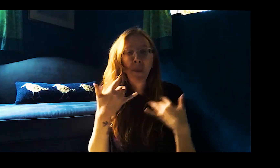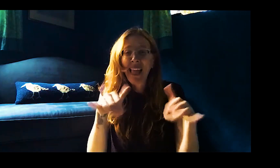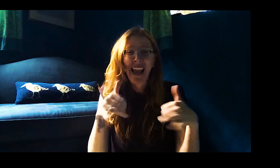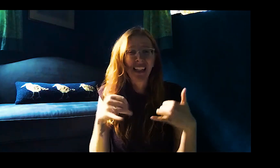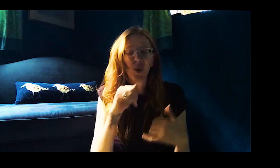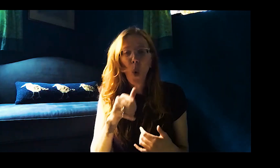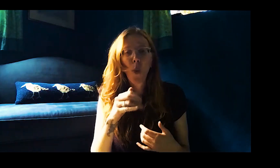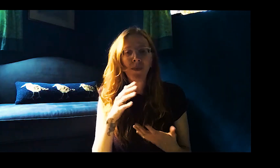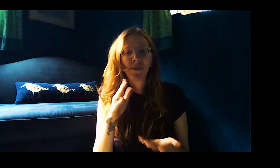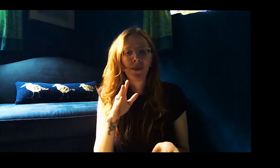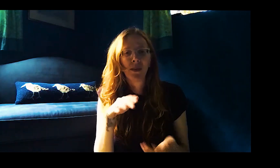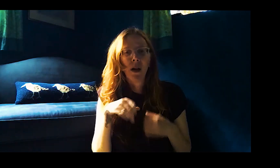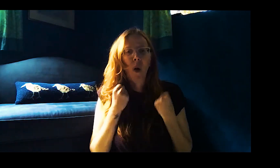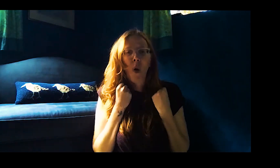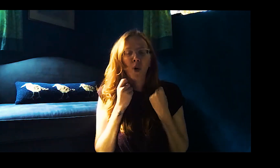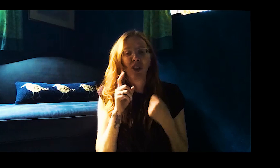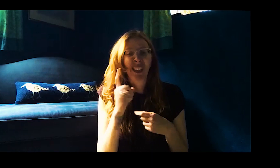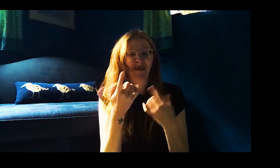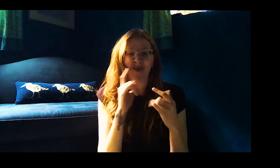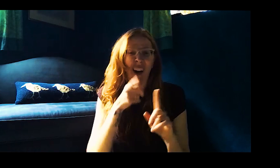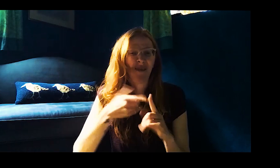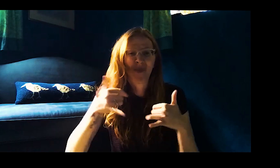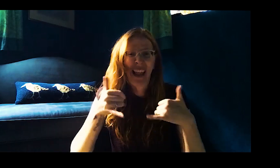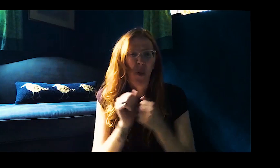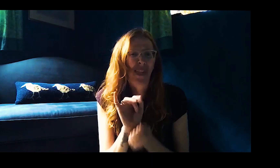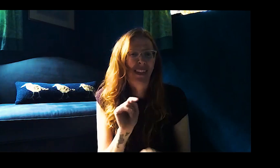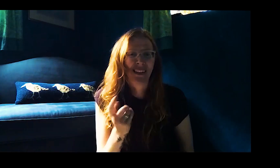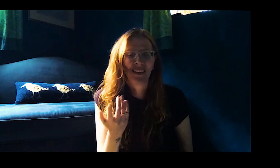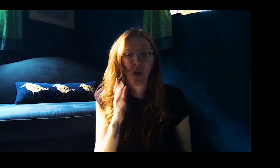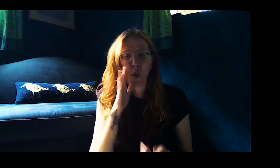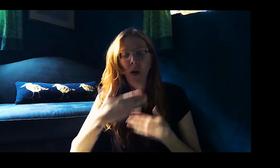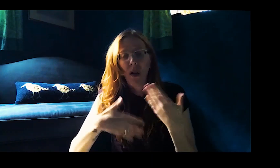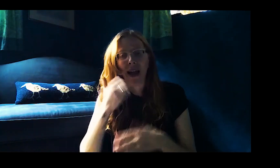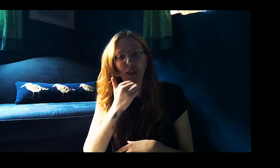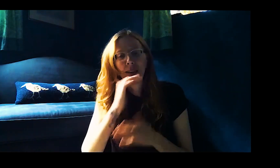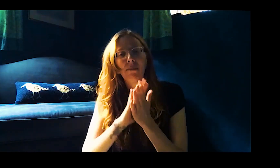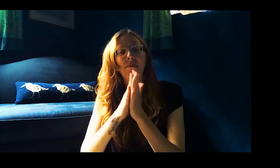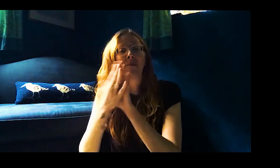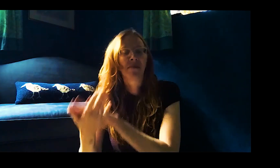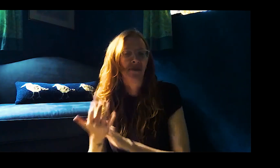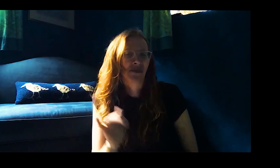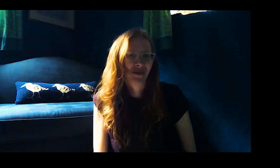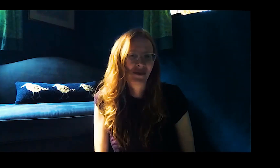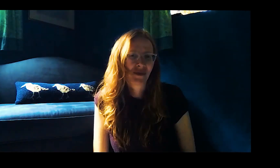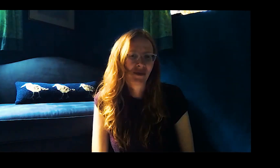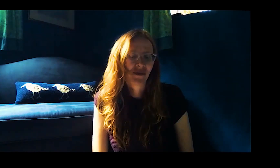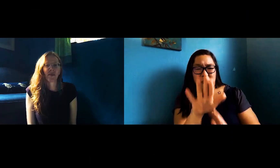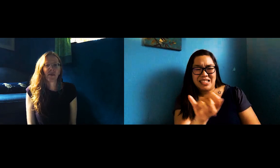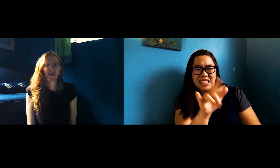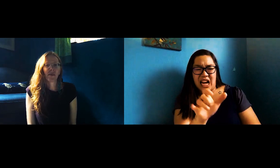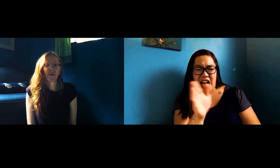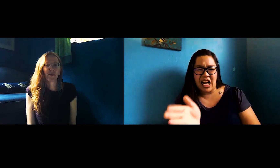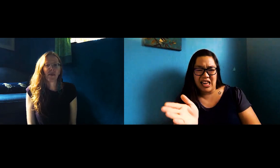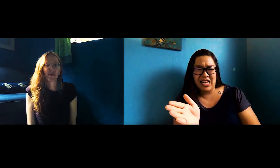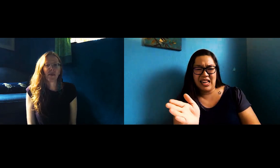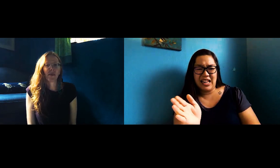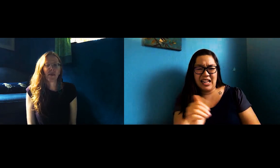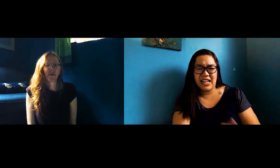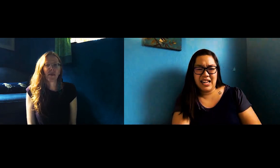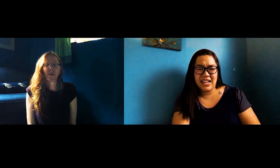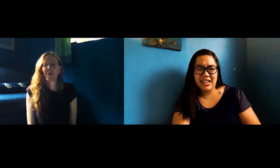I'd say play every day with the camera. How did you develop your style?